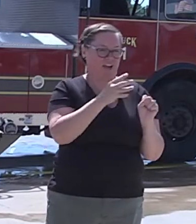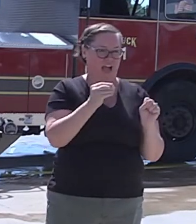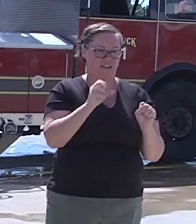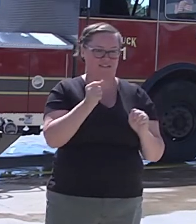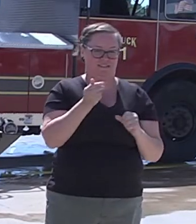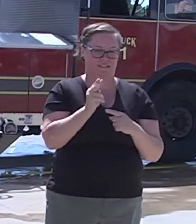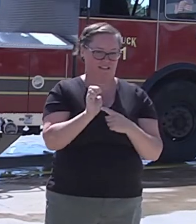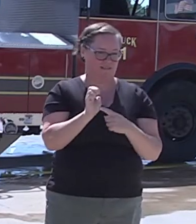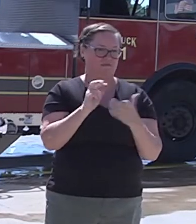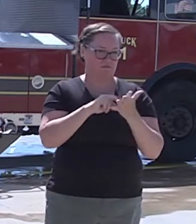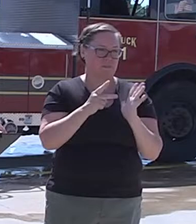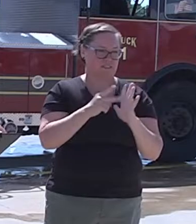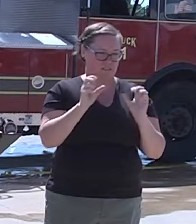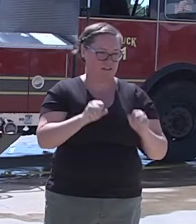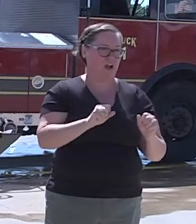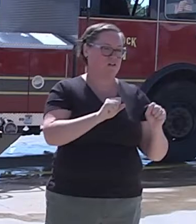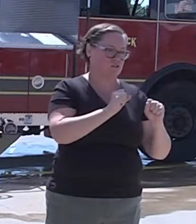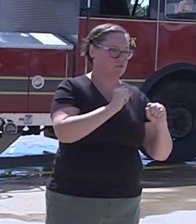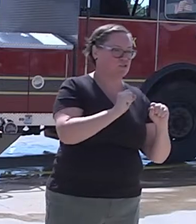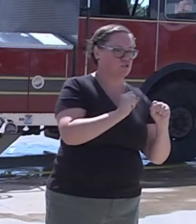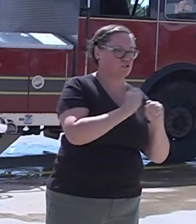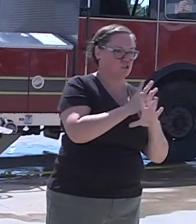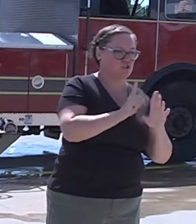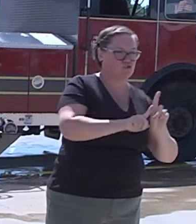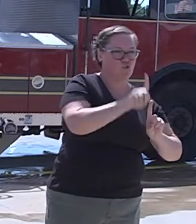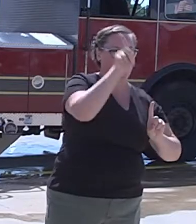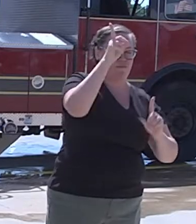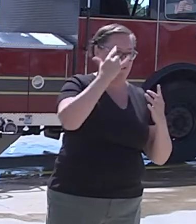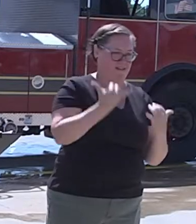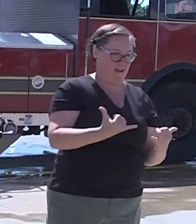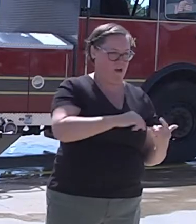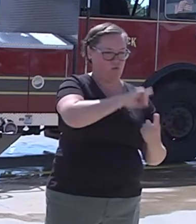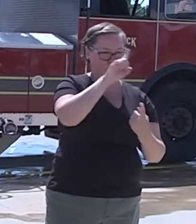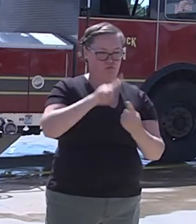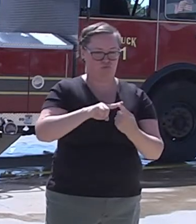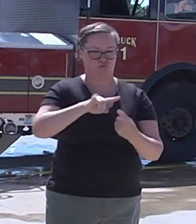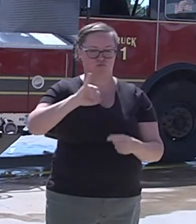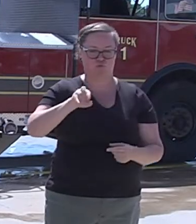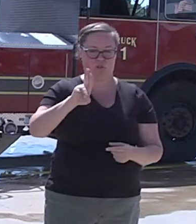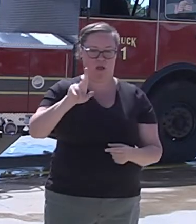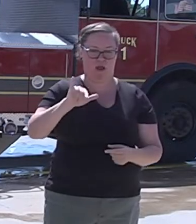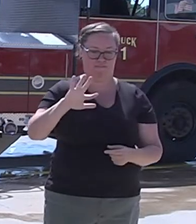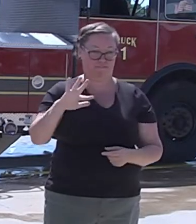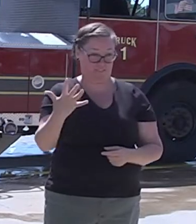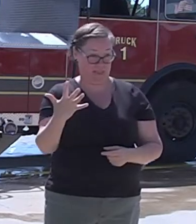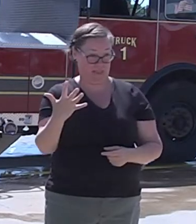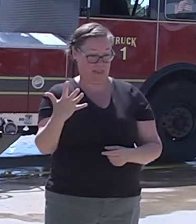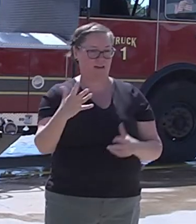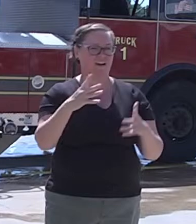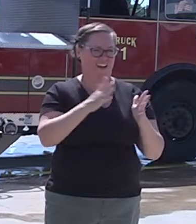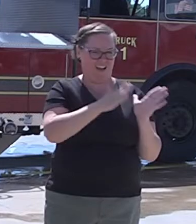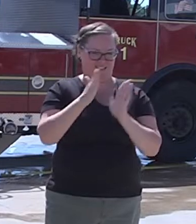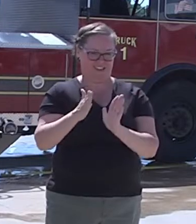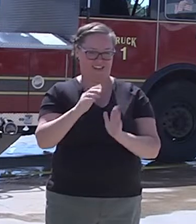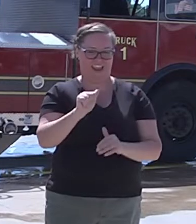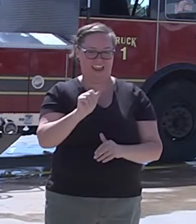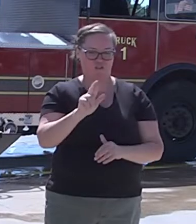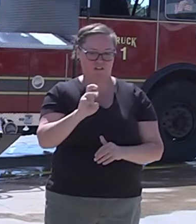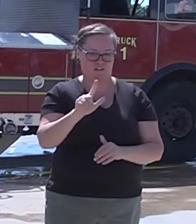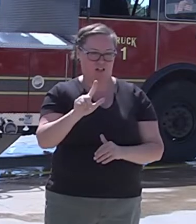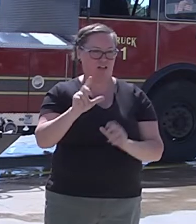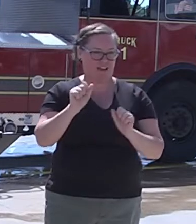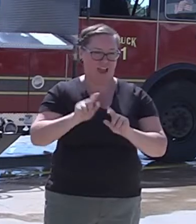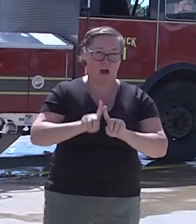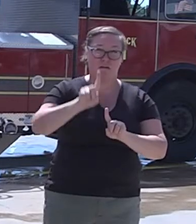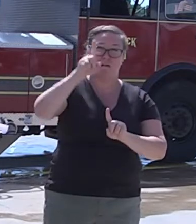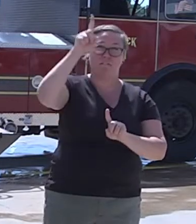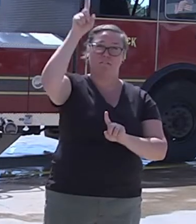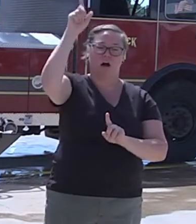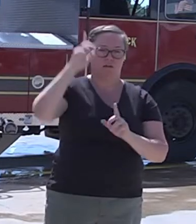off between now and July 5th and then uh we will have the Aerials for just a few days next week